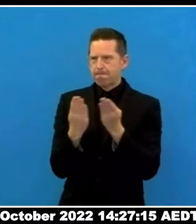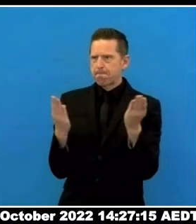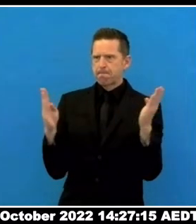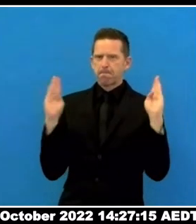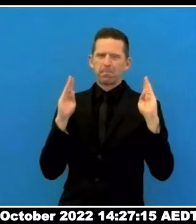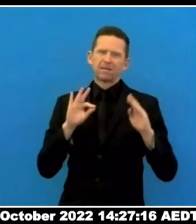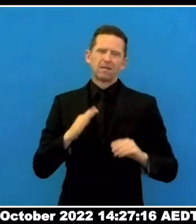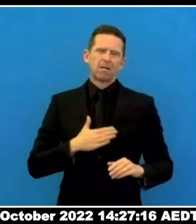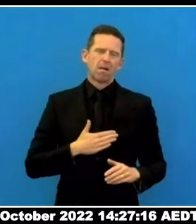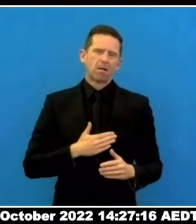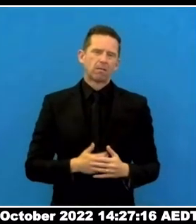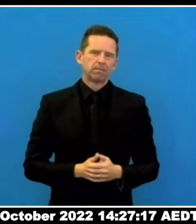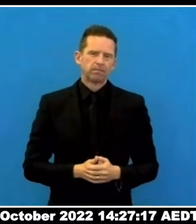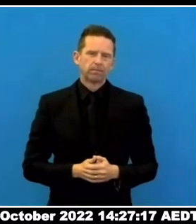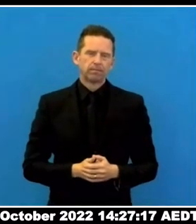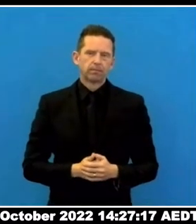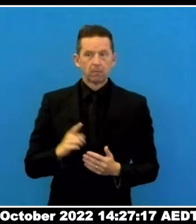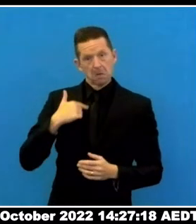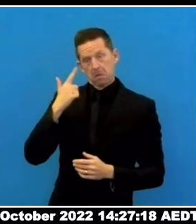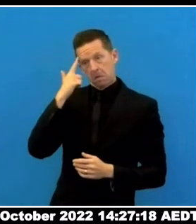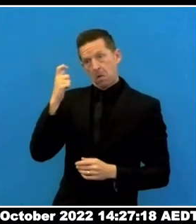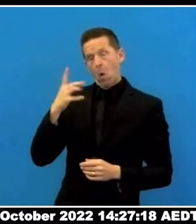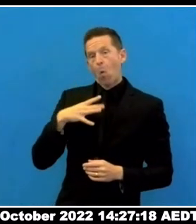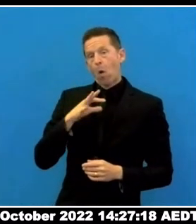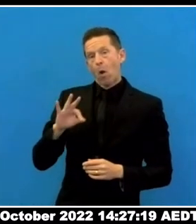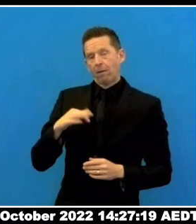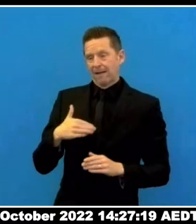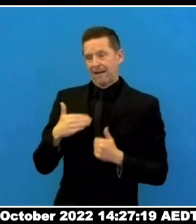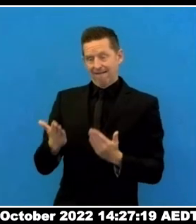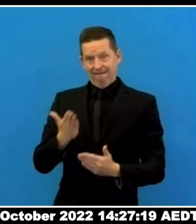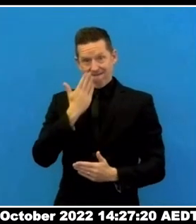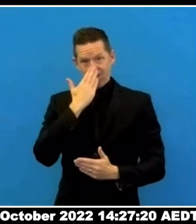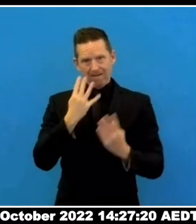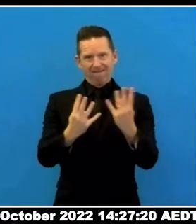And our idea was to provide for her the front fence so she feels like